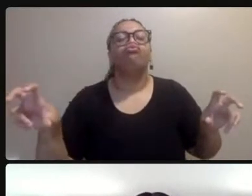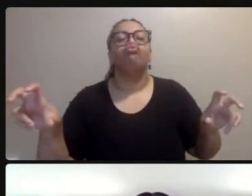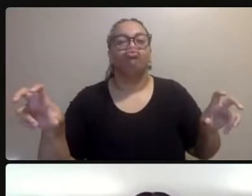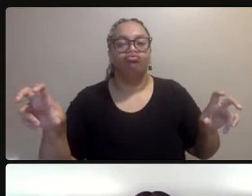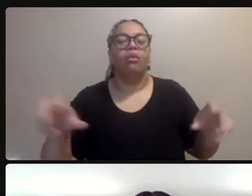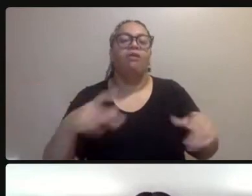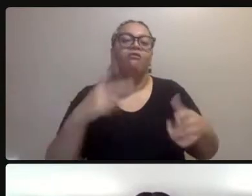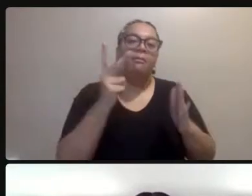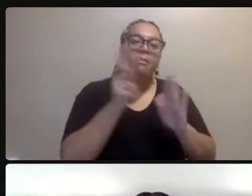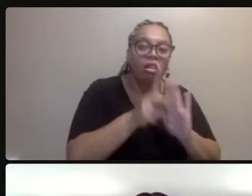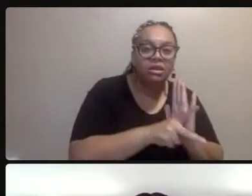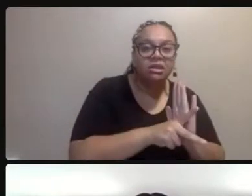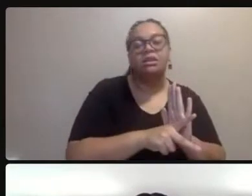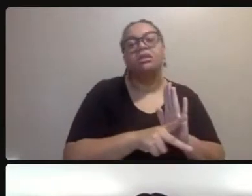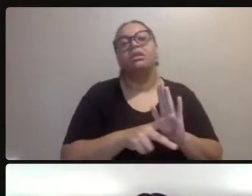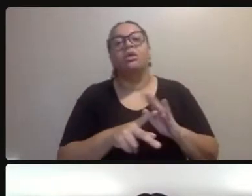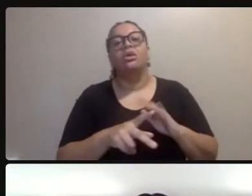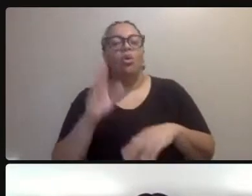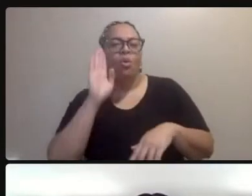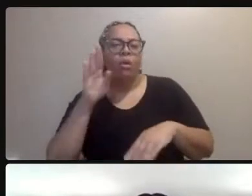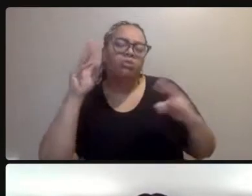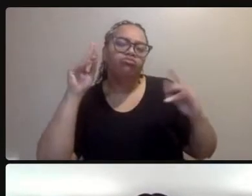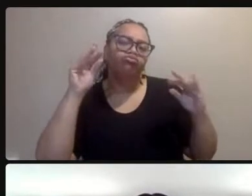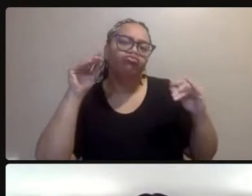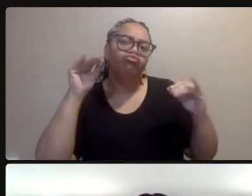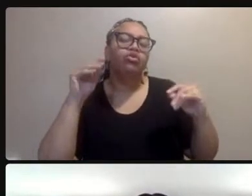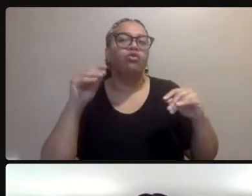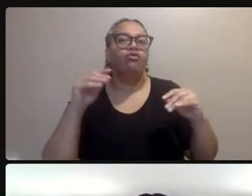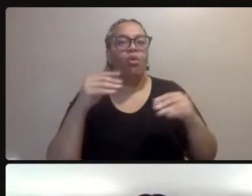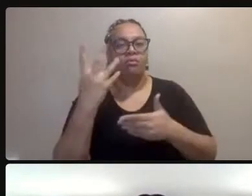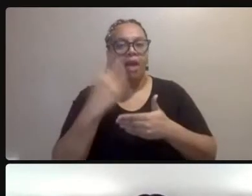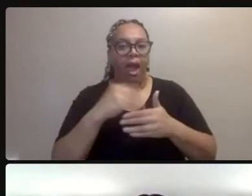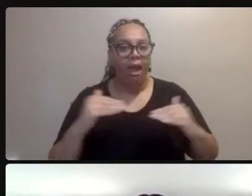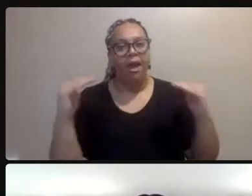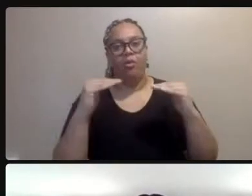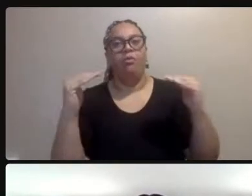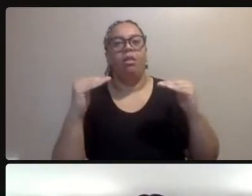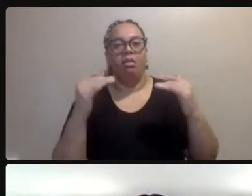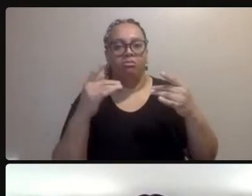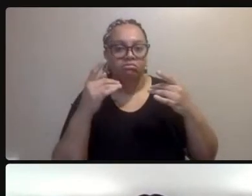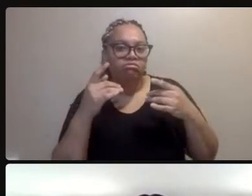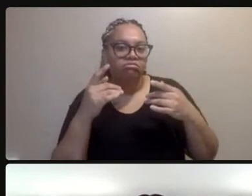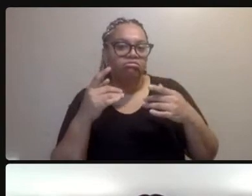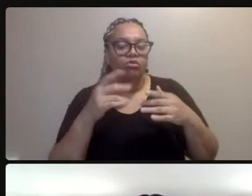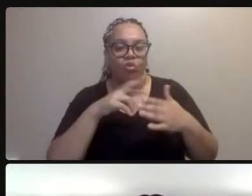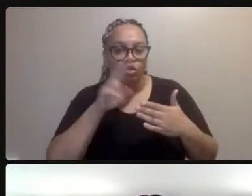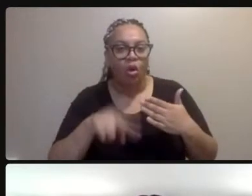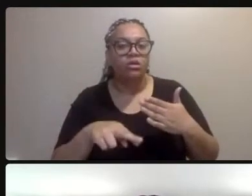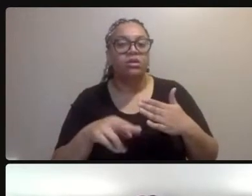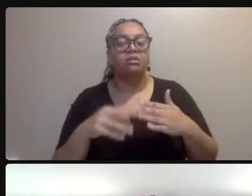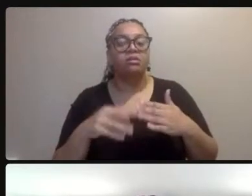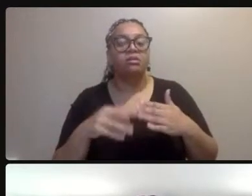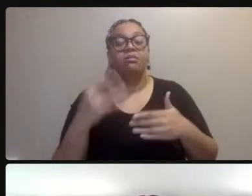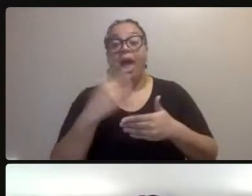CHANGES IN RESOURCE ALLOCATION